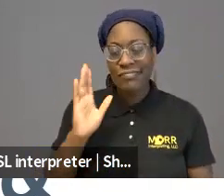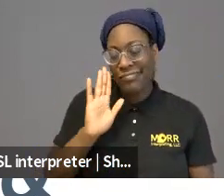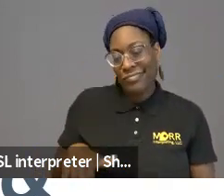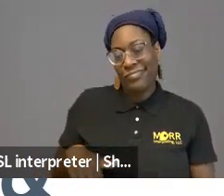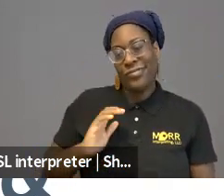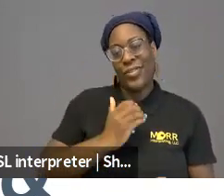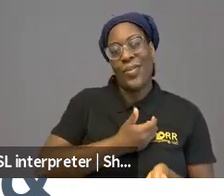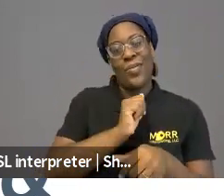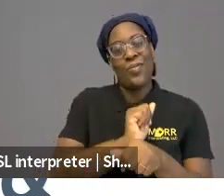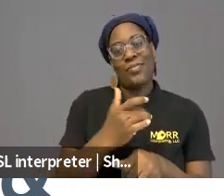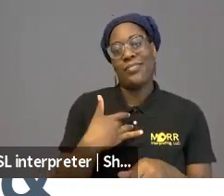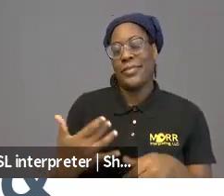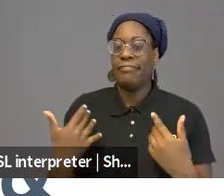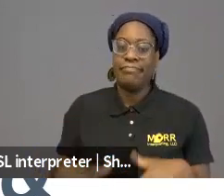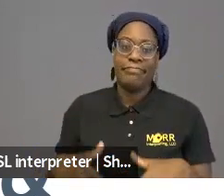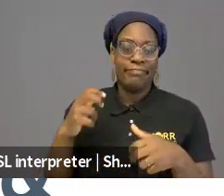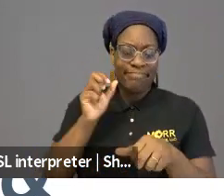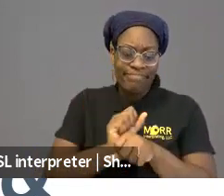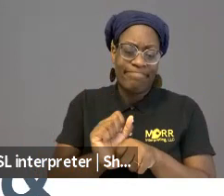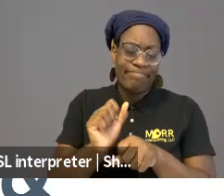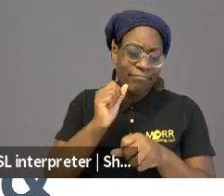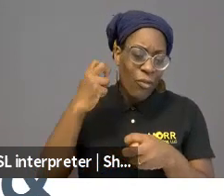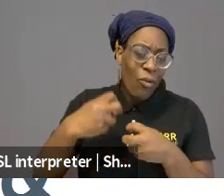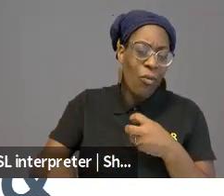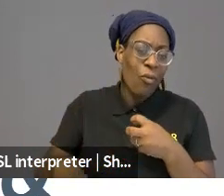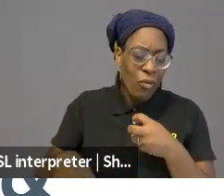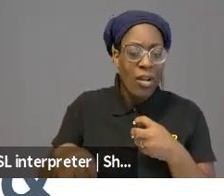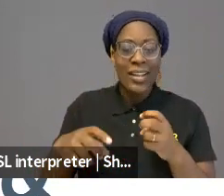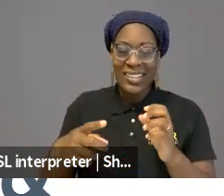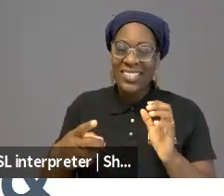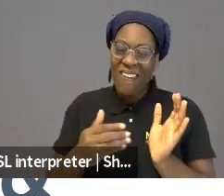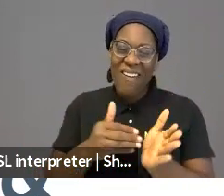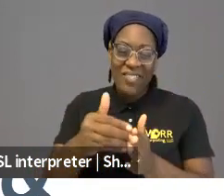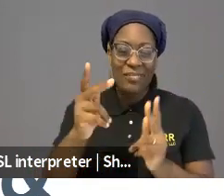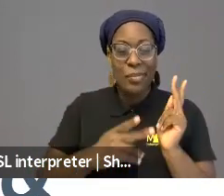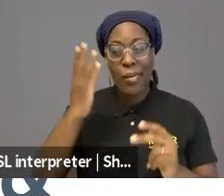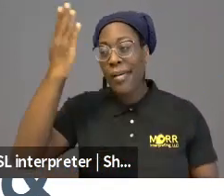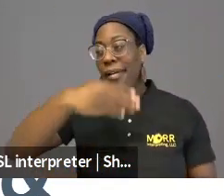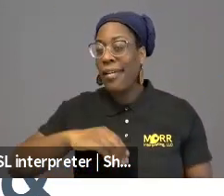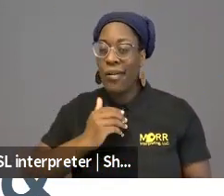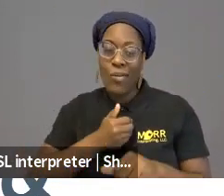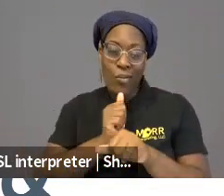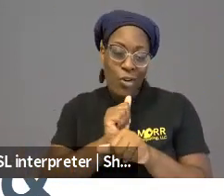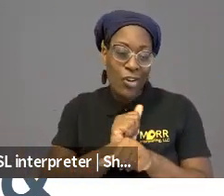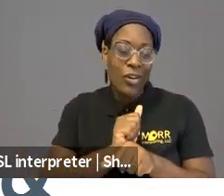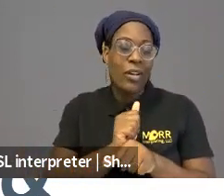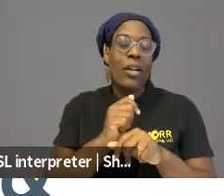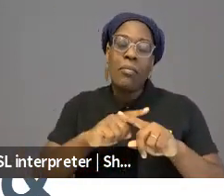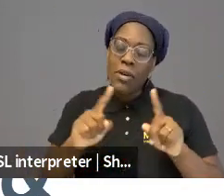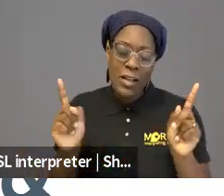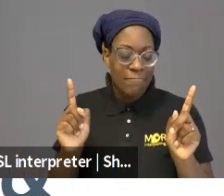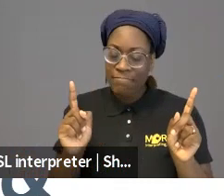but if we're trying to do it all alone, it really becomes unsustainable. As Meg said, we hope that